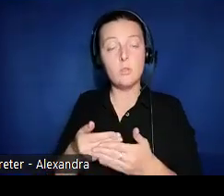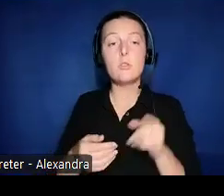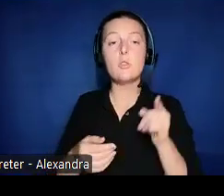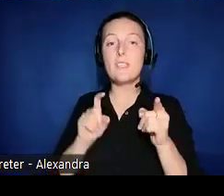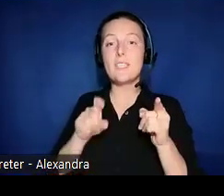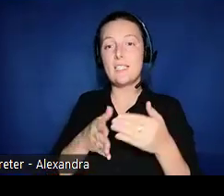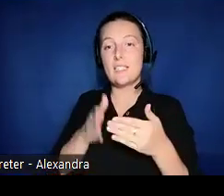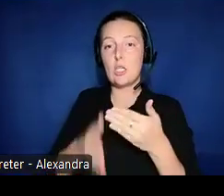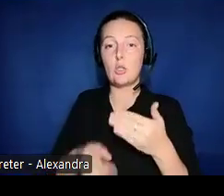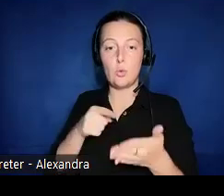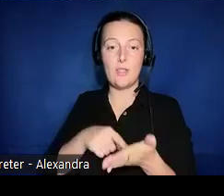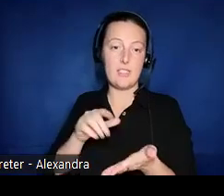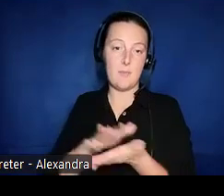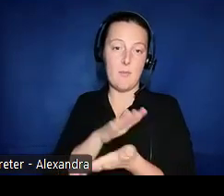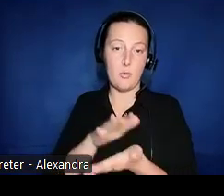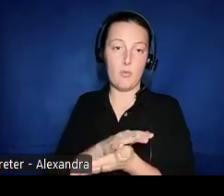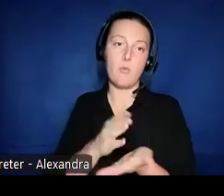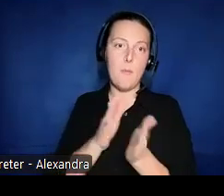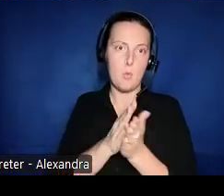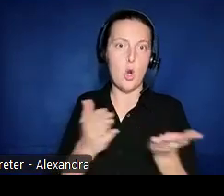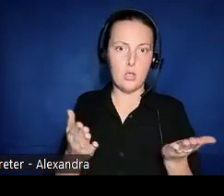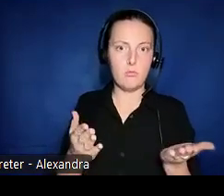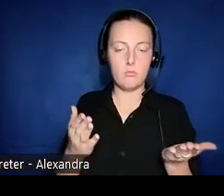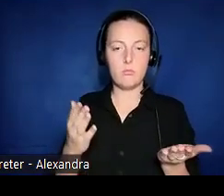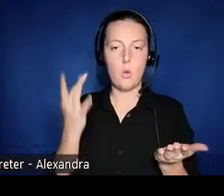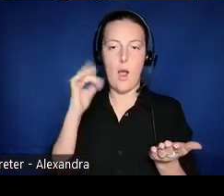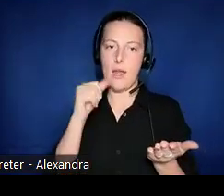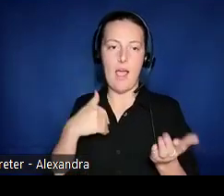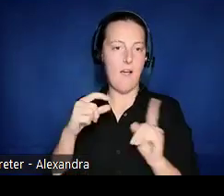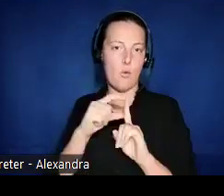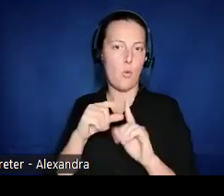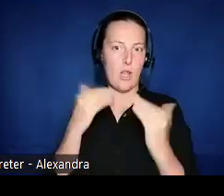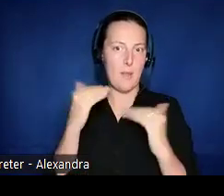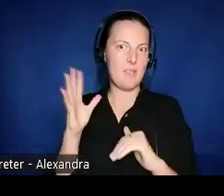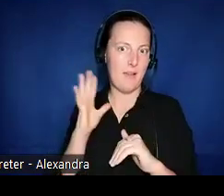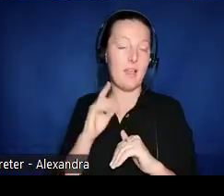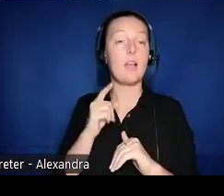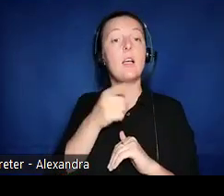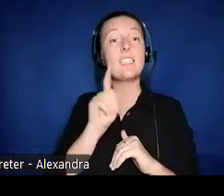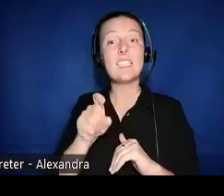didn't have word limits back then. um he needs to conclude this book by figuring out like like what